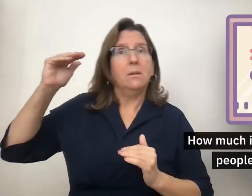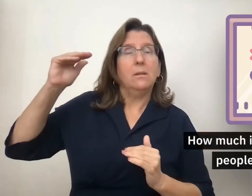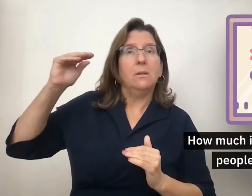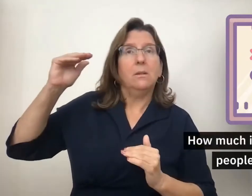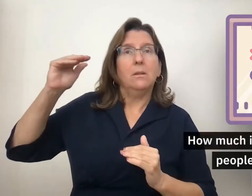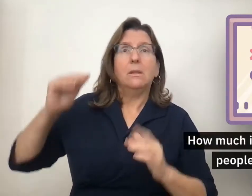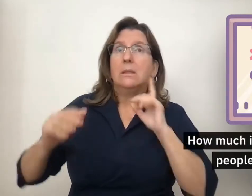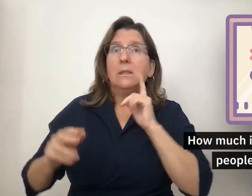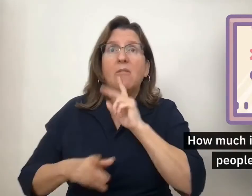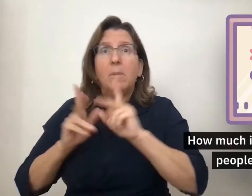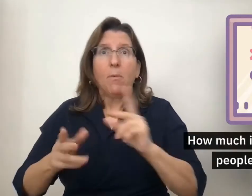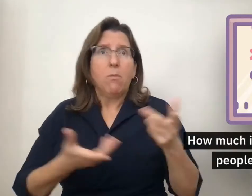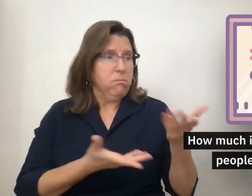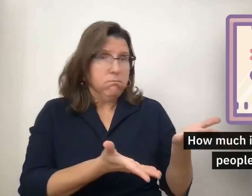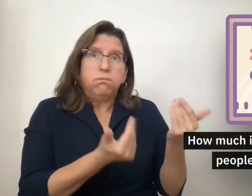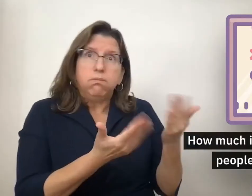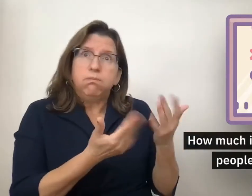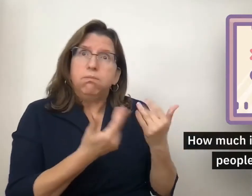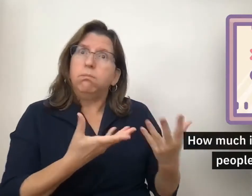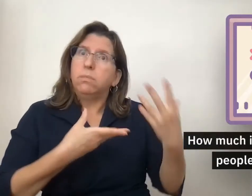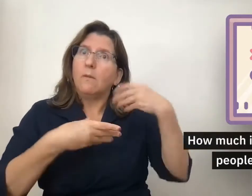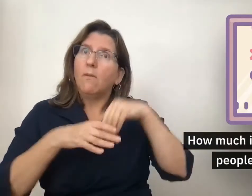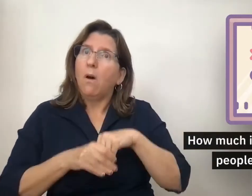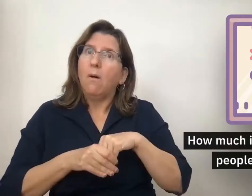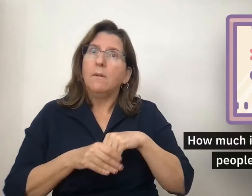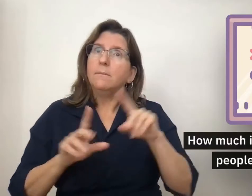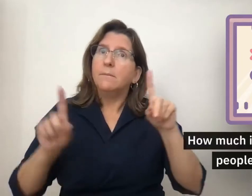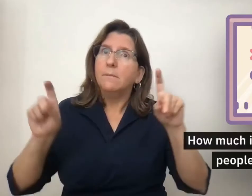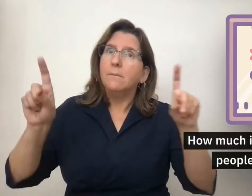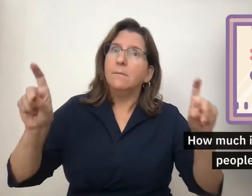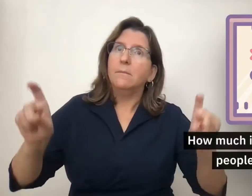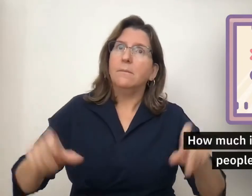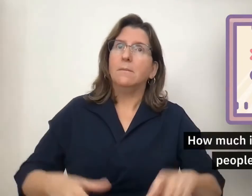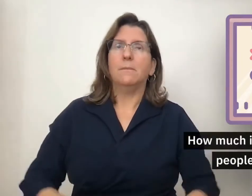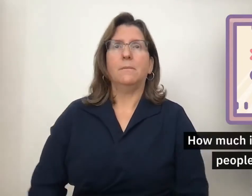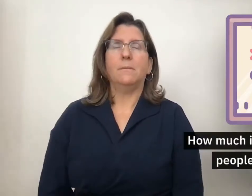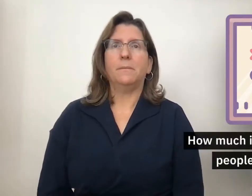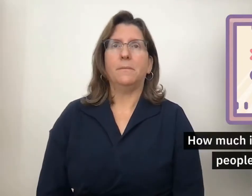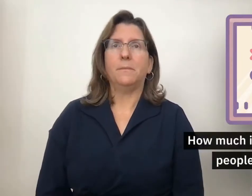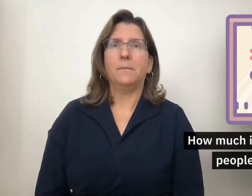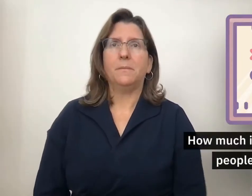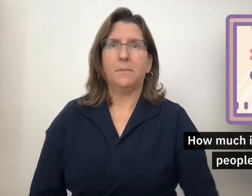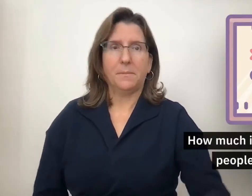Are ebook creators inviting deaf people to participate in production processes?